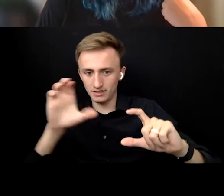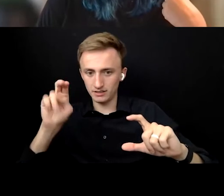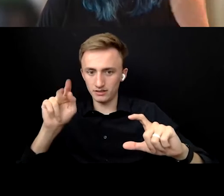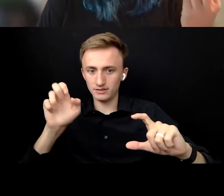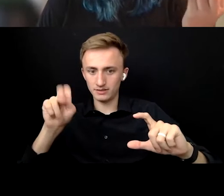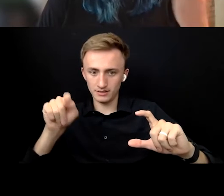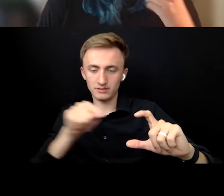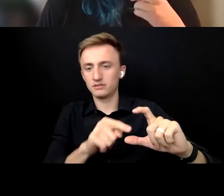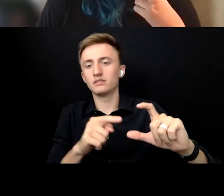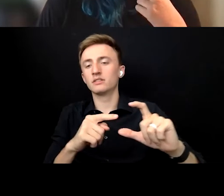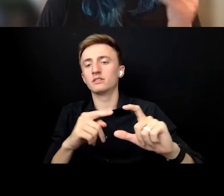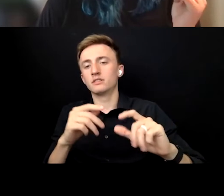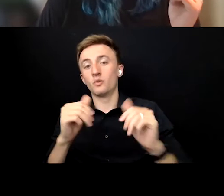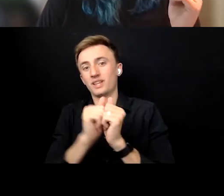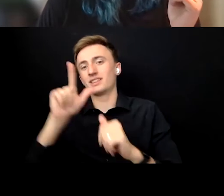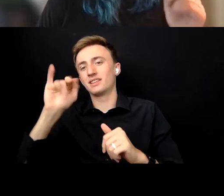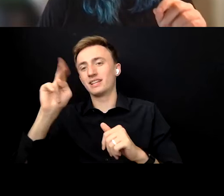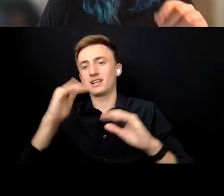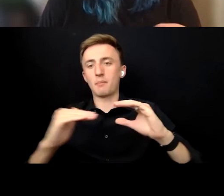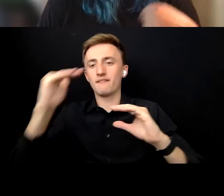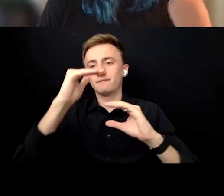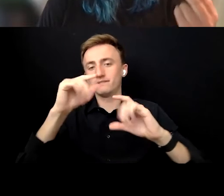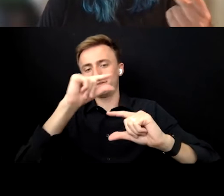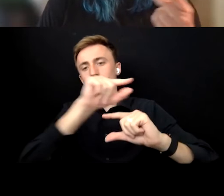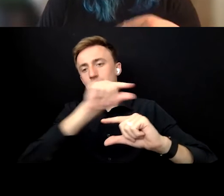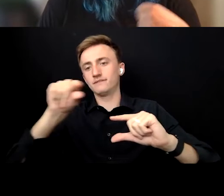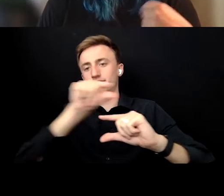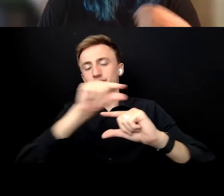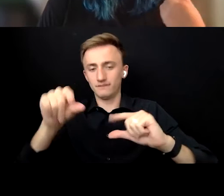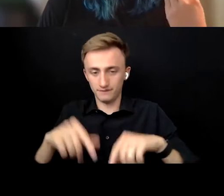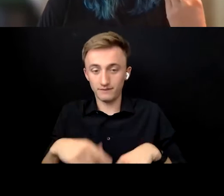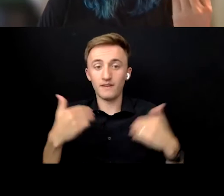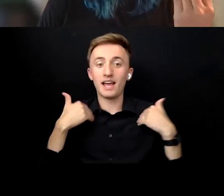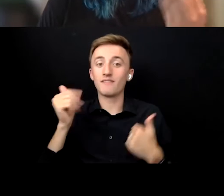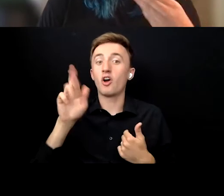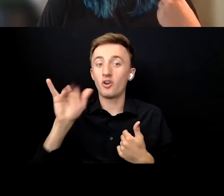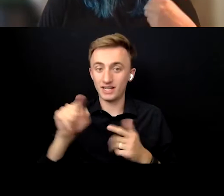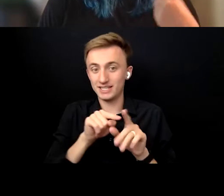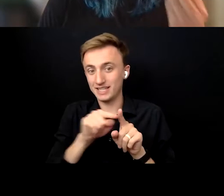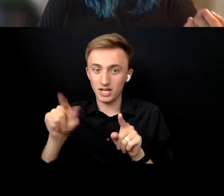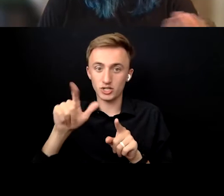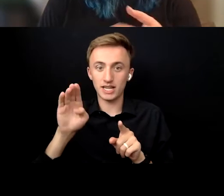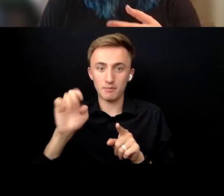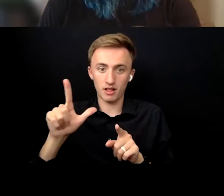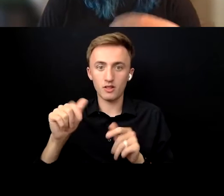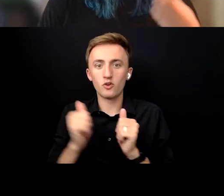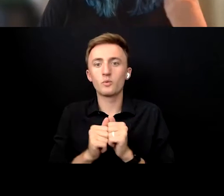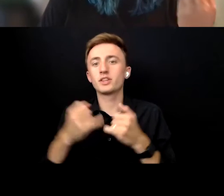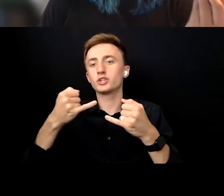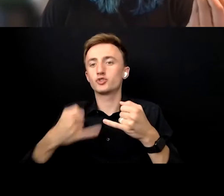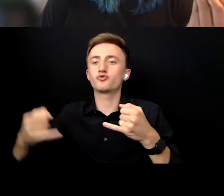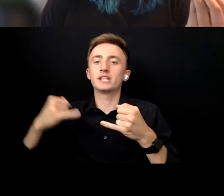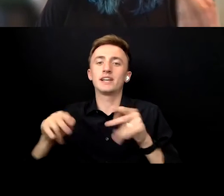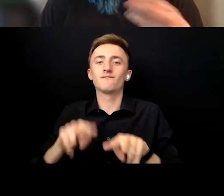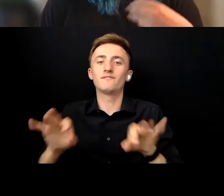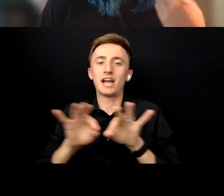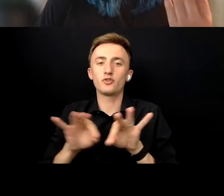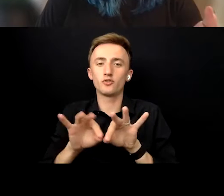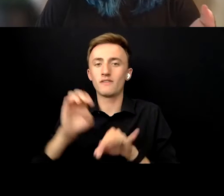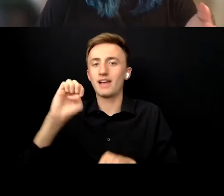for the one above it, as well. We have applied aria-label, string value of export document. If